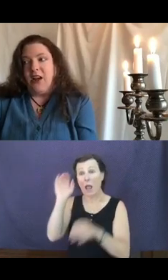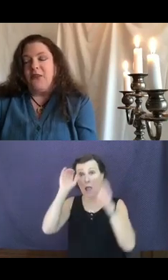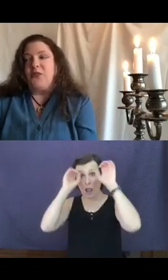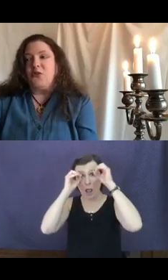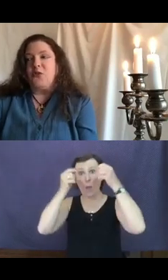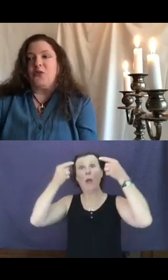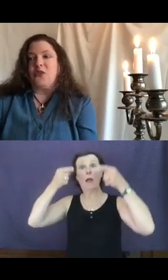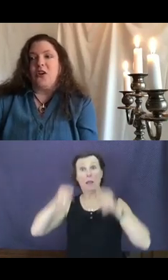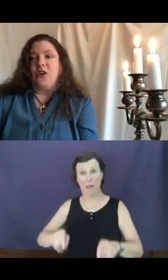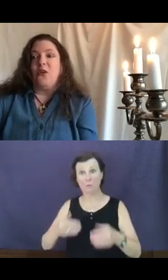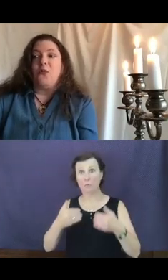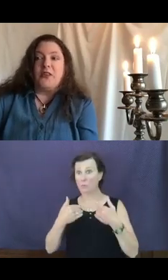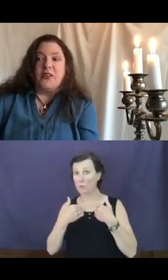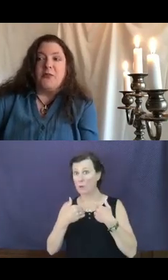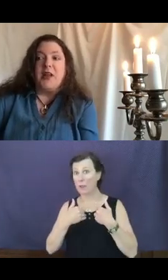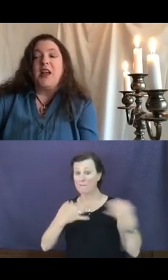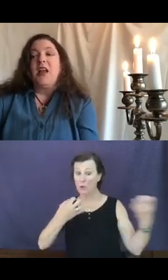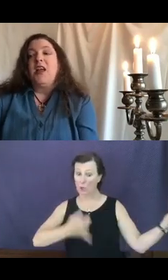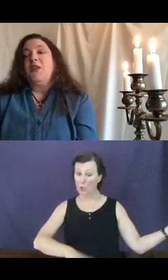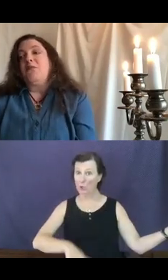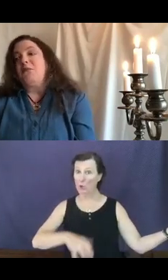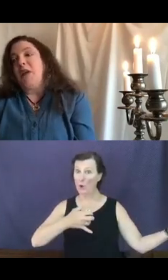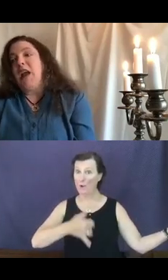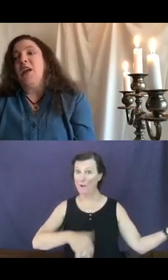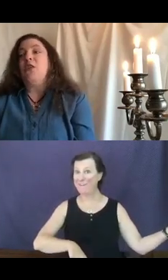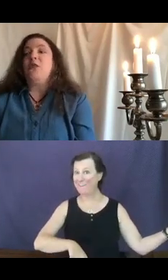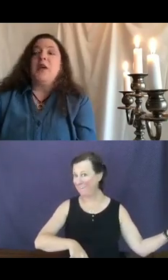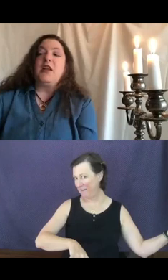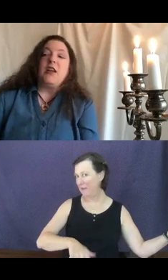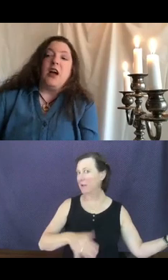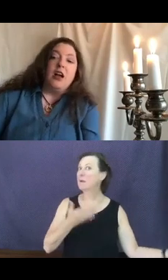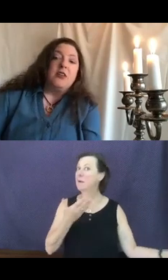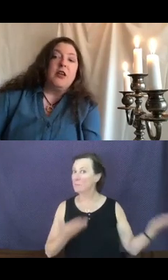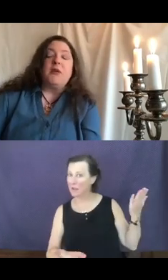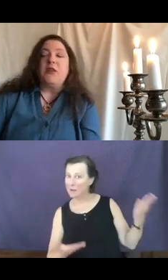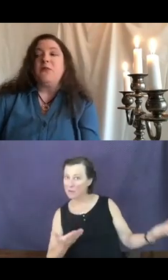a tuned guitar with him that may, or may not, have been